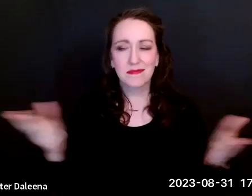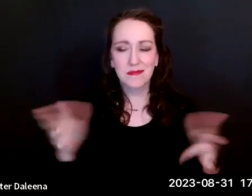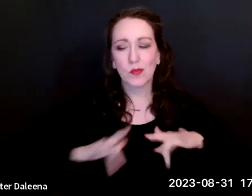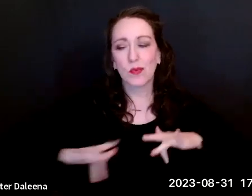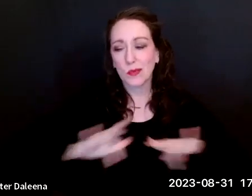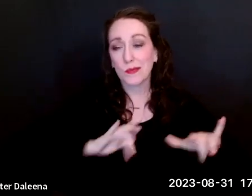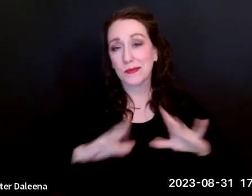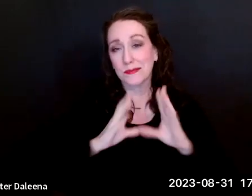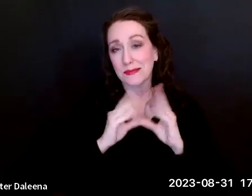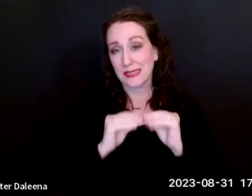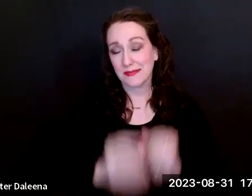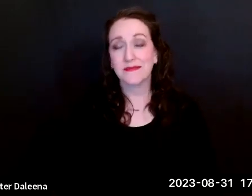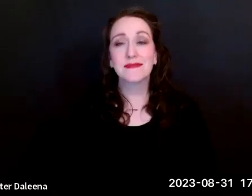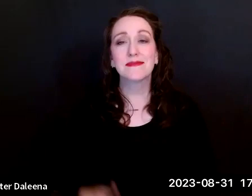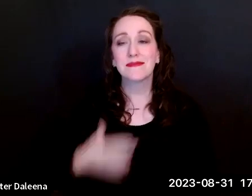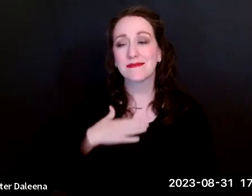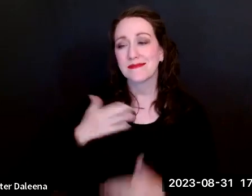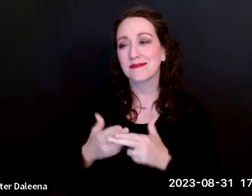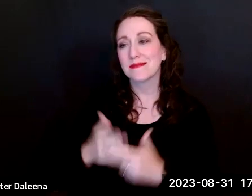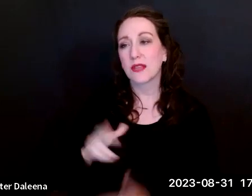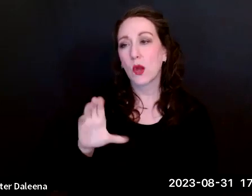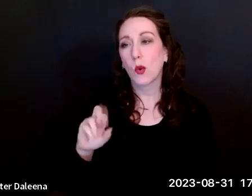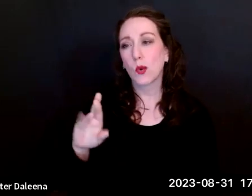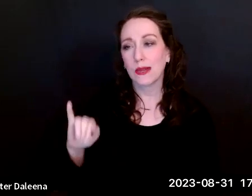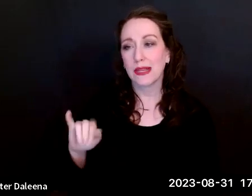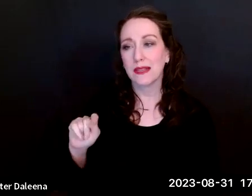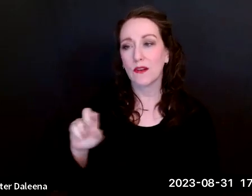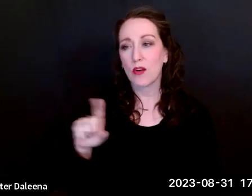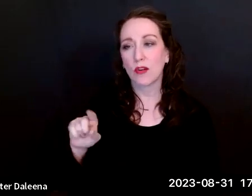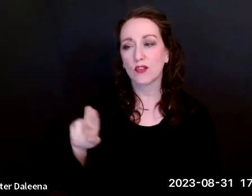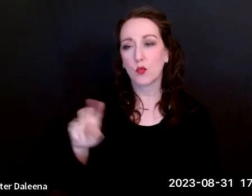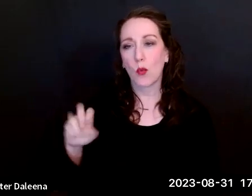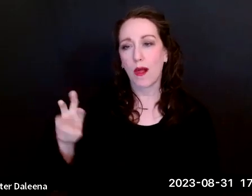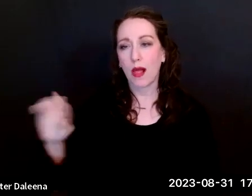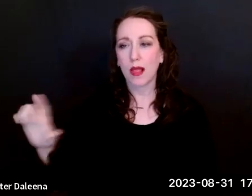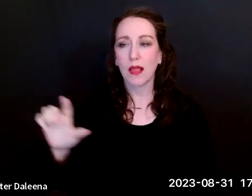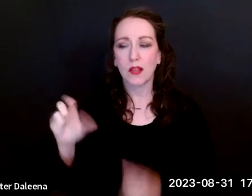meeting my name is Corey tarswell I'm the Strategic policy manager for Health Systems